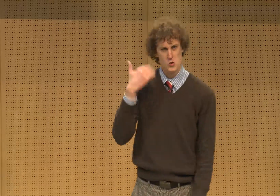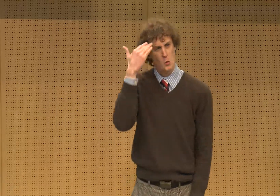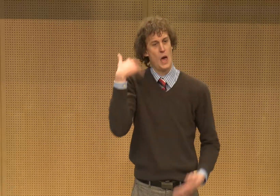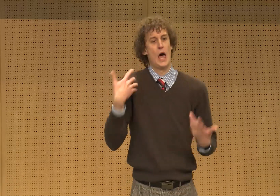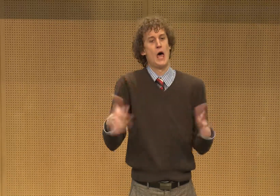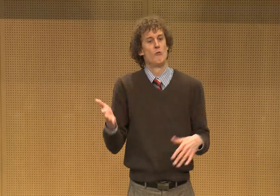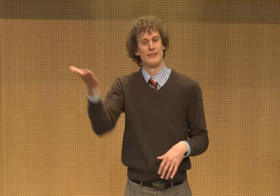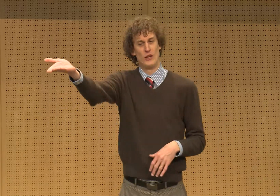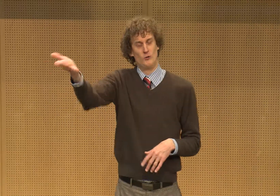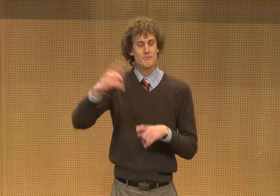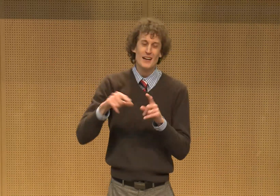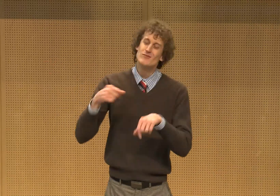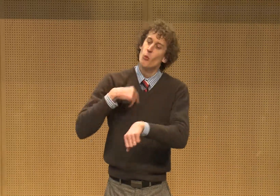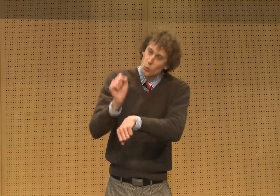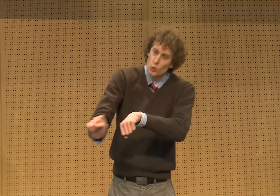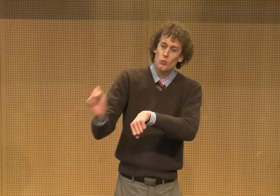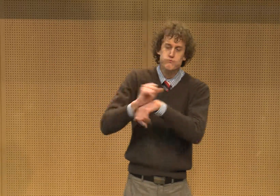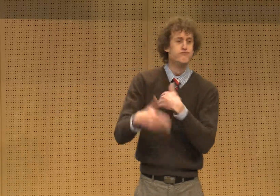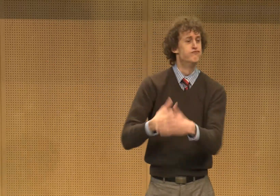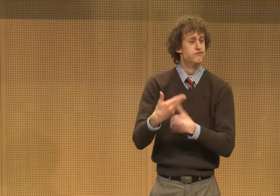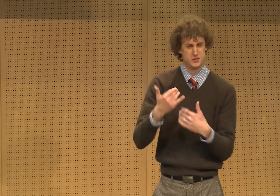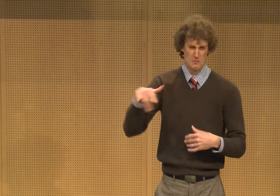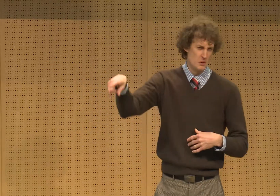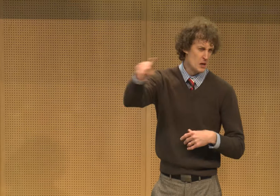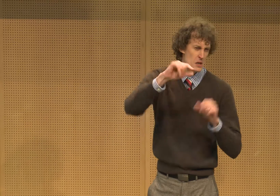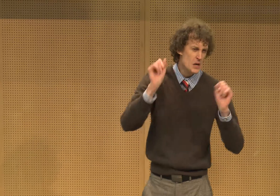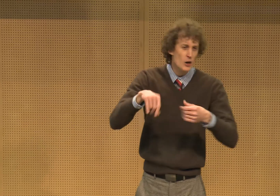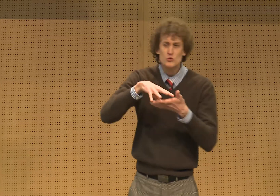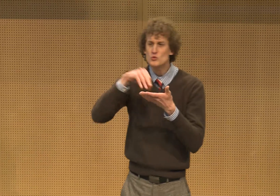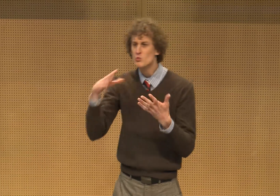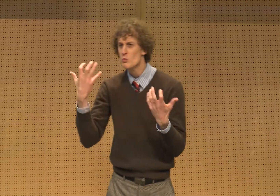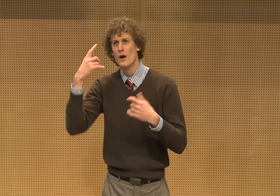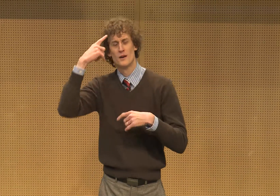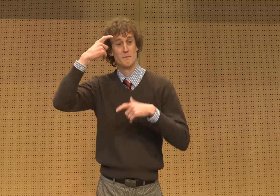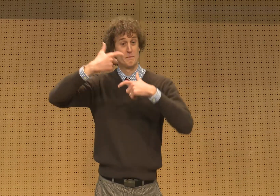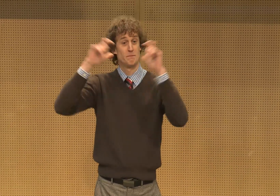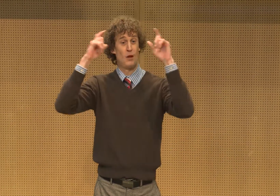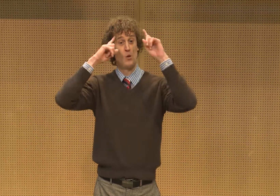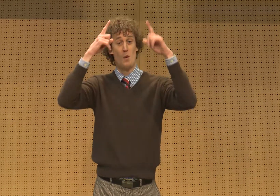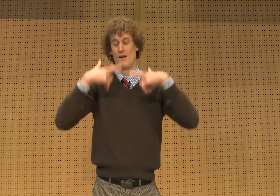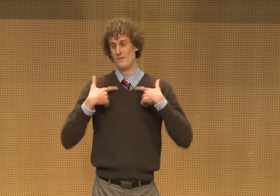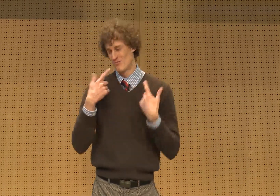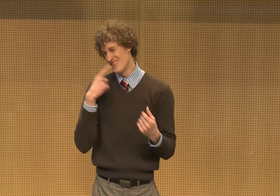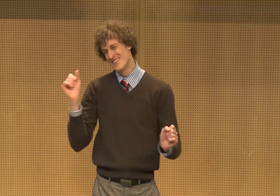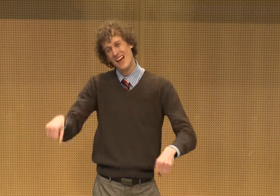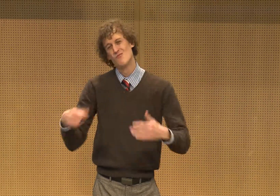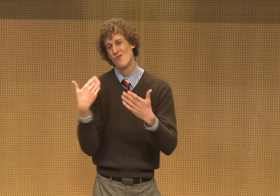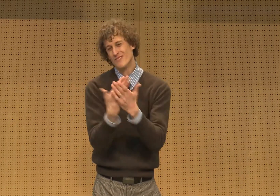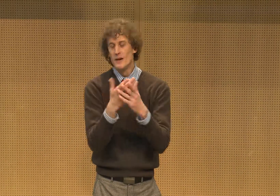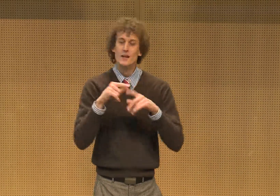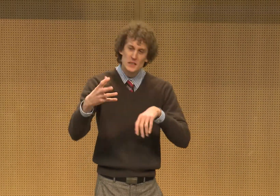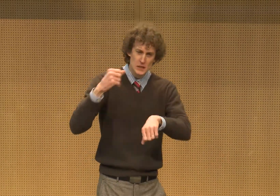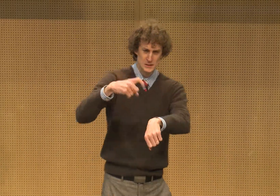but now I see, you know, it's like now I know, I feel like, yeah, I'm halfway there, so it's a big goal.